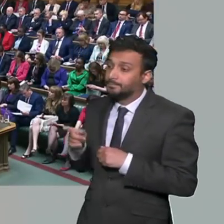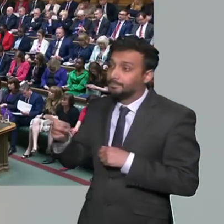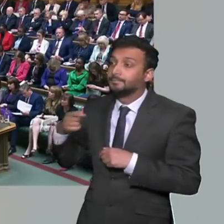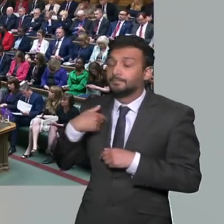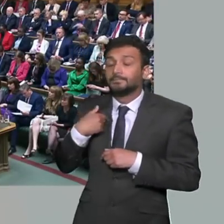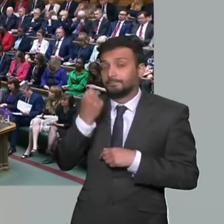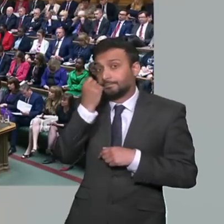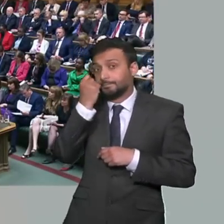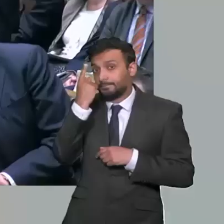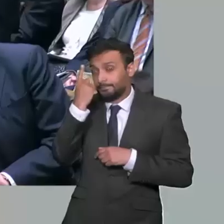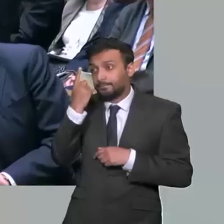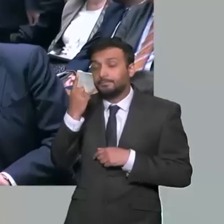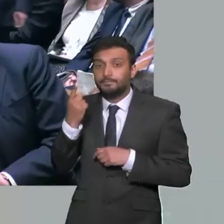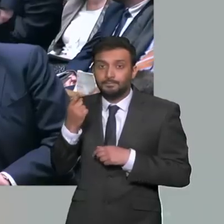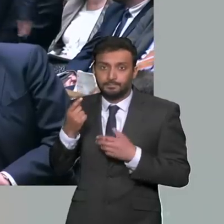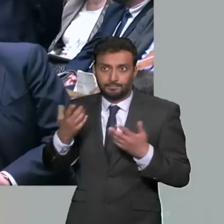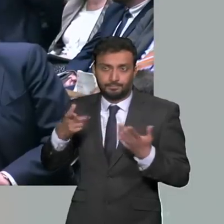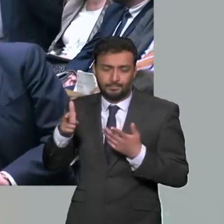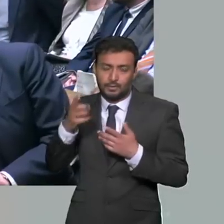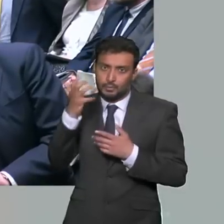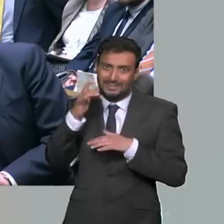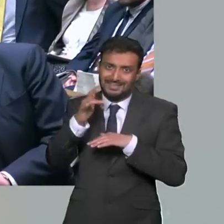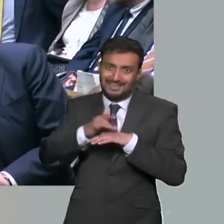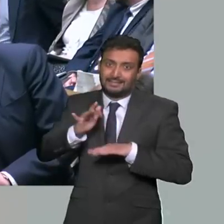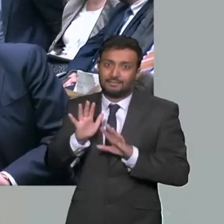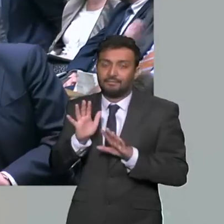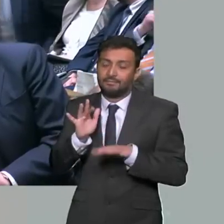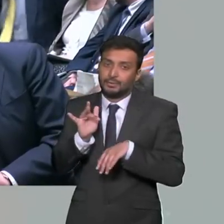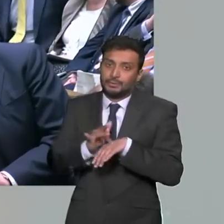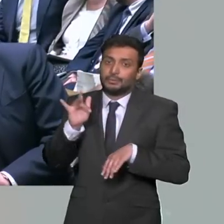Member says and the sensitivity of the issues that she raises.